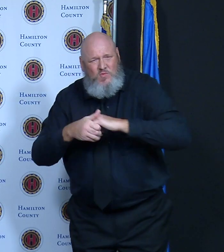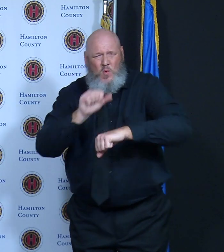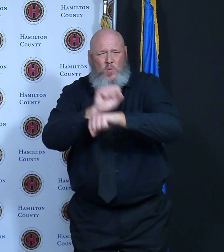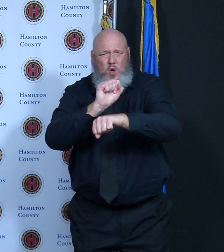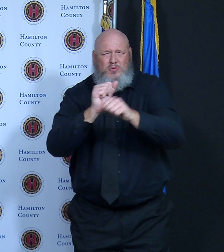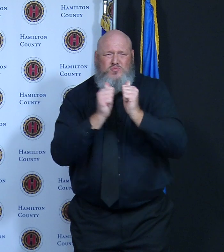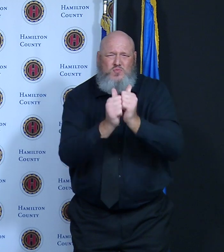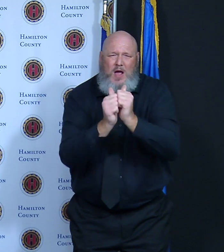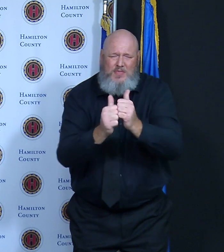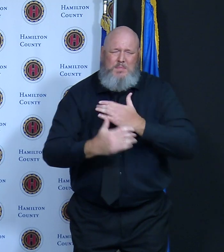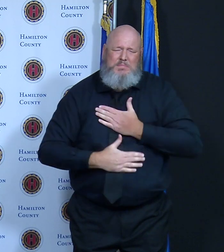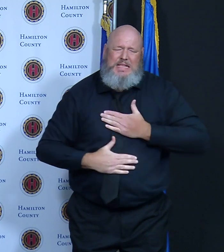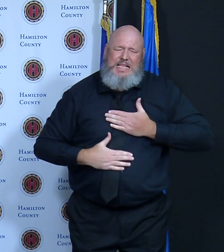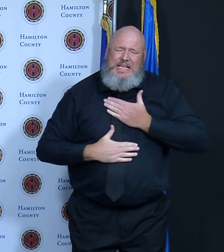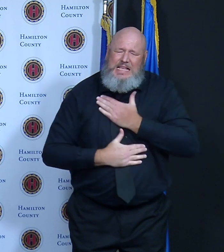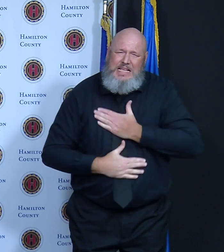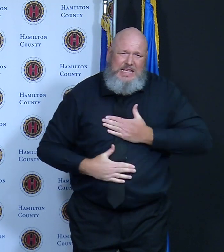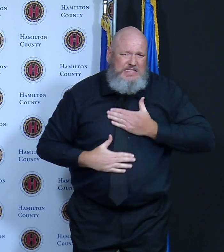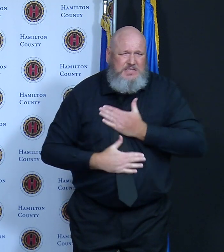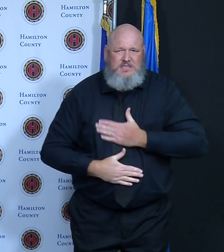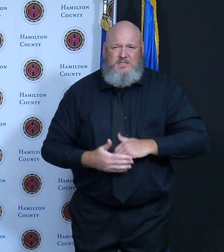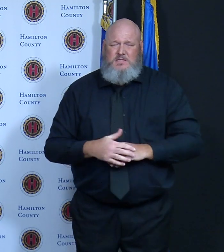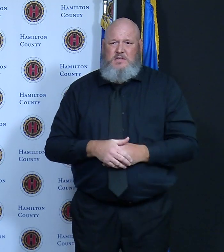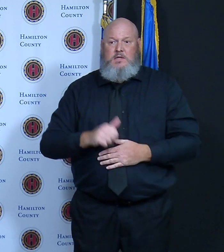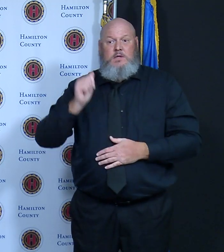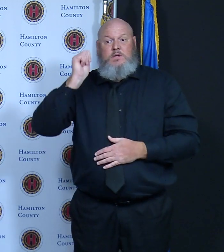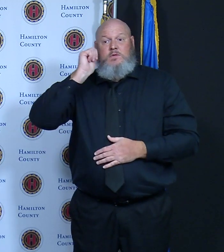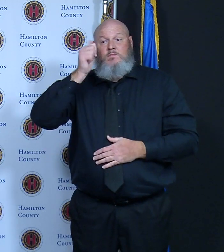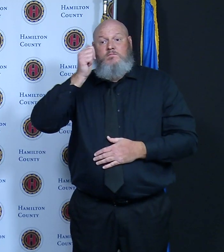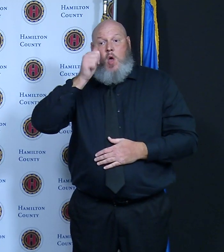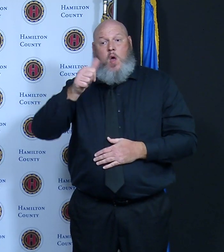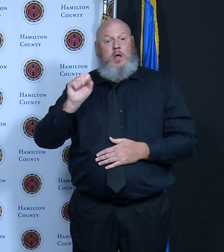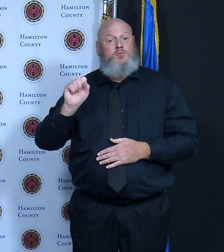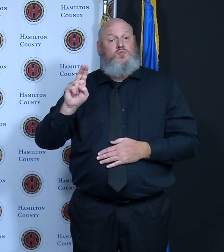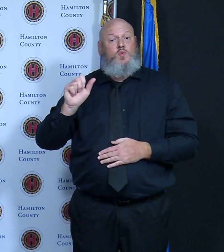gonna have Suzanne Burke available tomorrow to talk a lot about seniors and